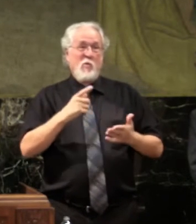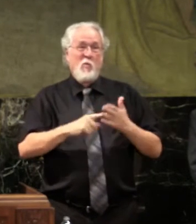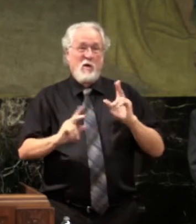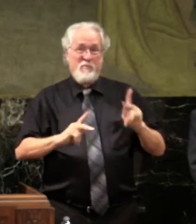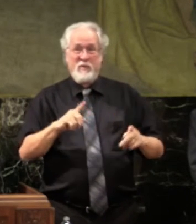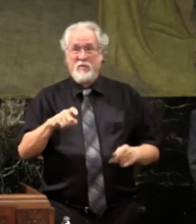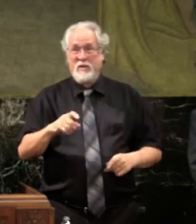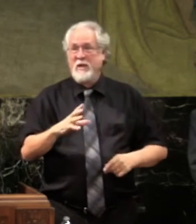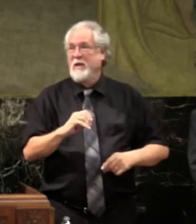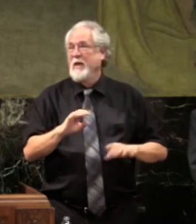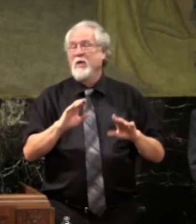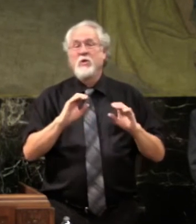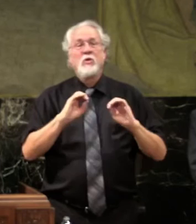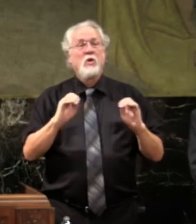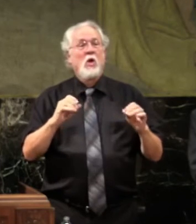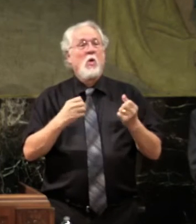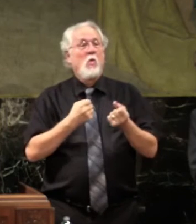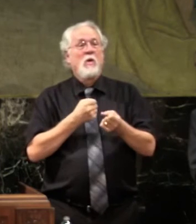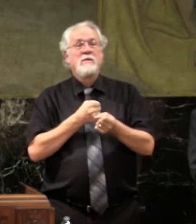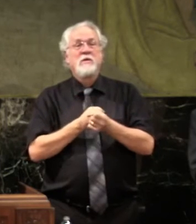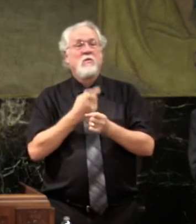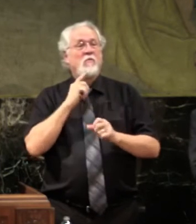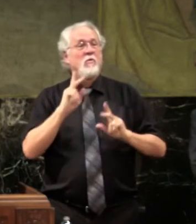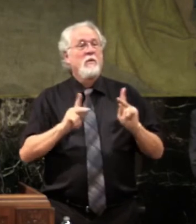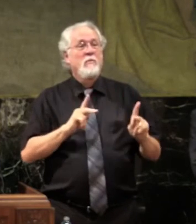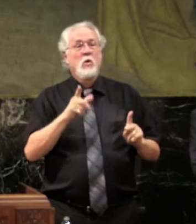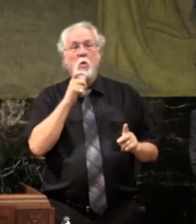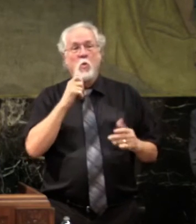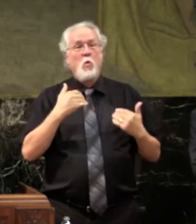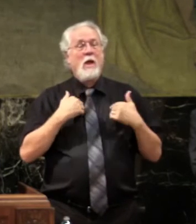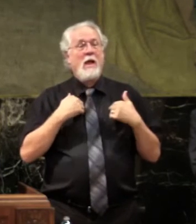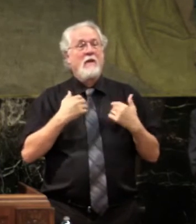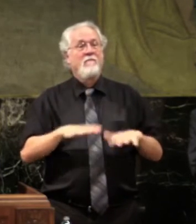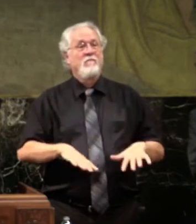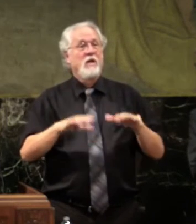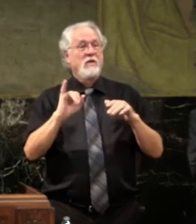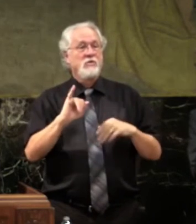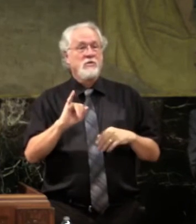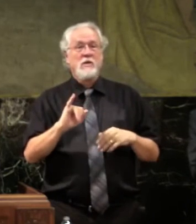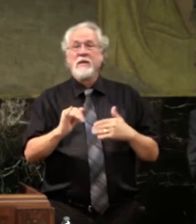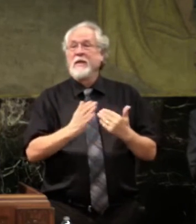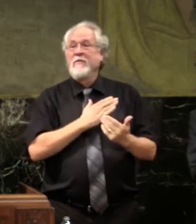is no assistance for people who carry flood insurance even though we recognize